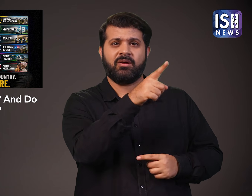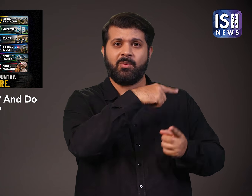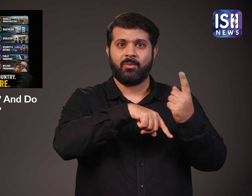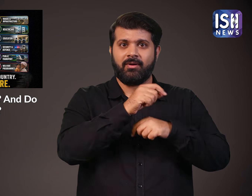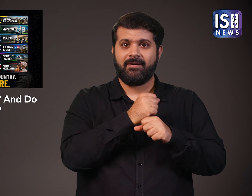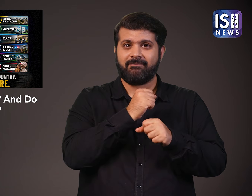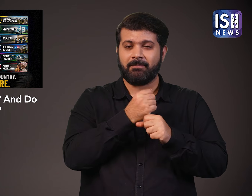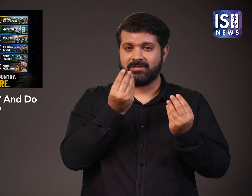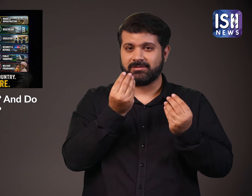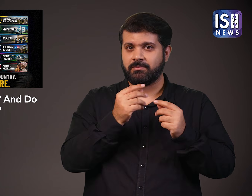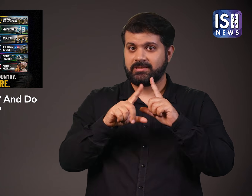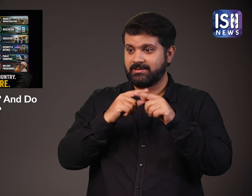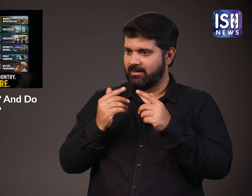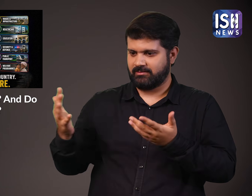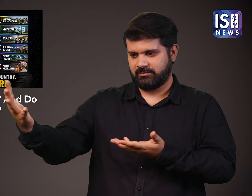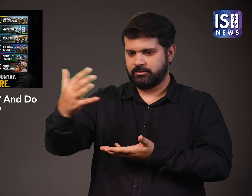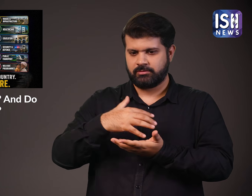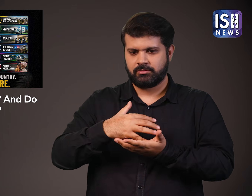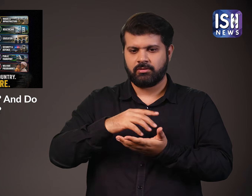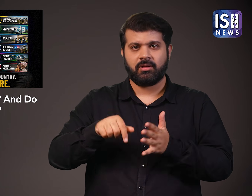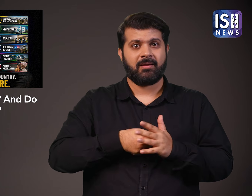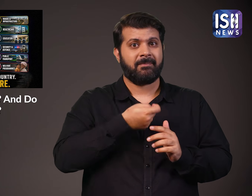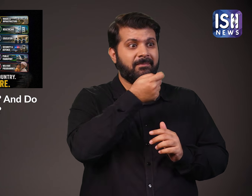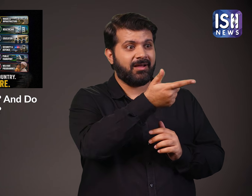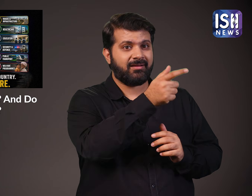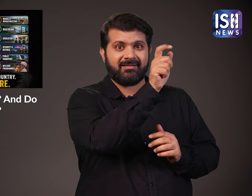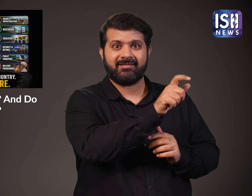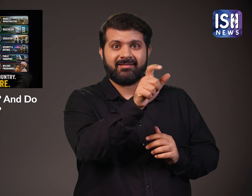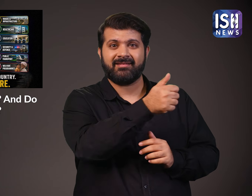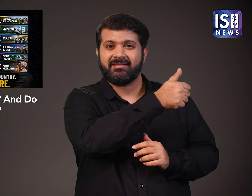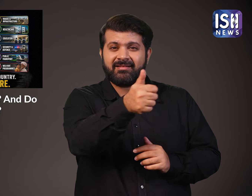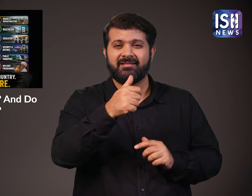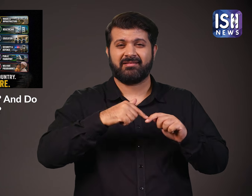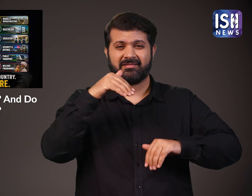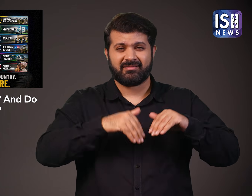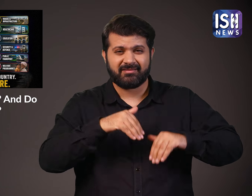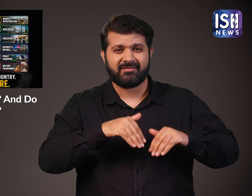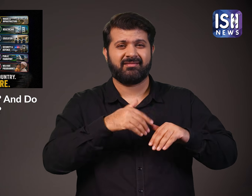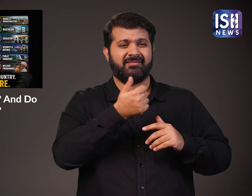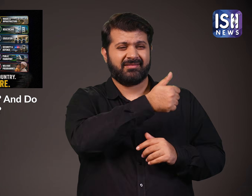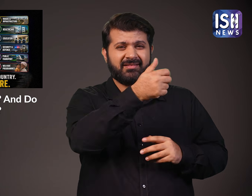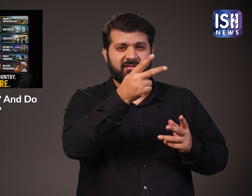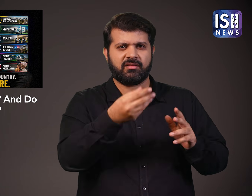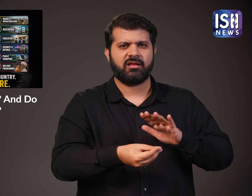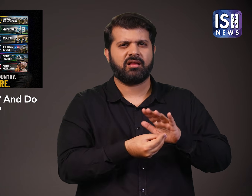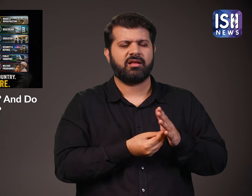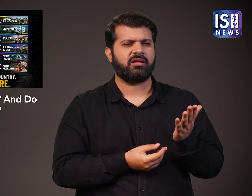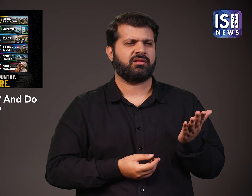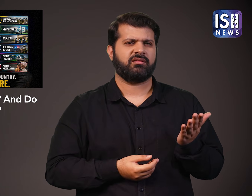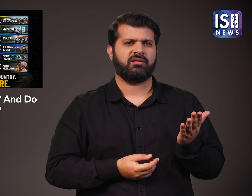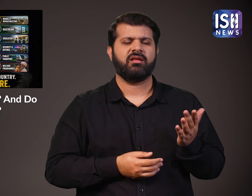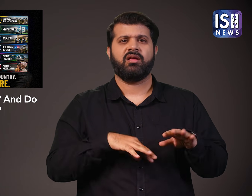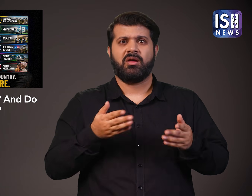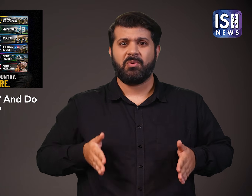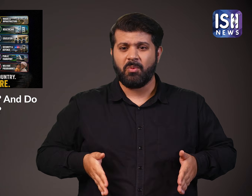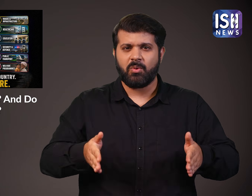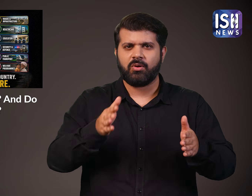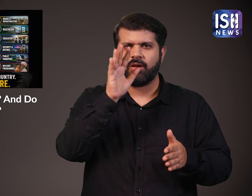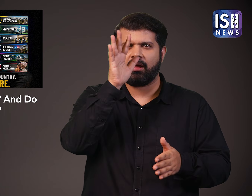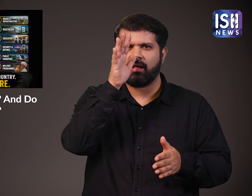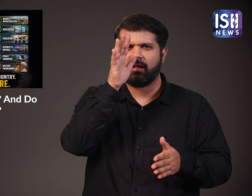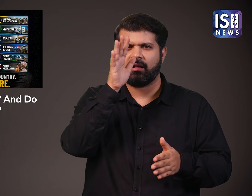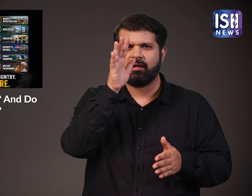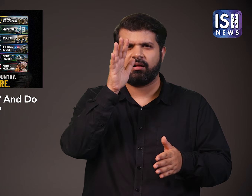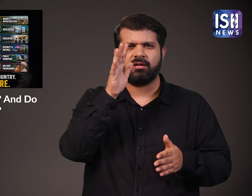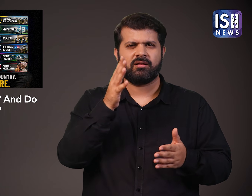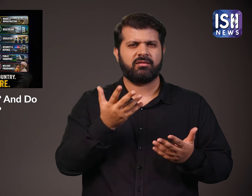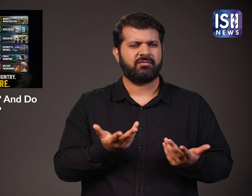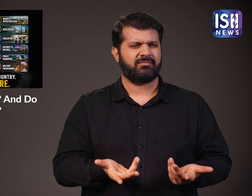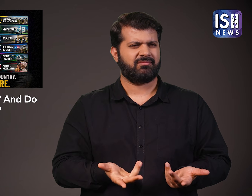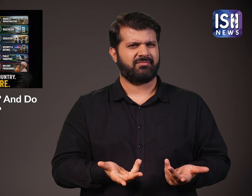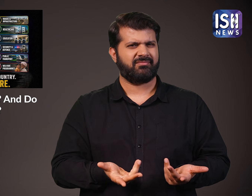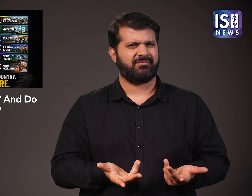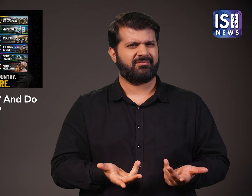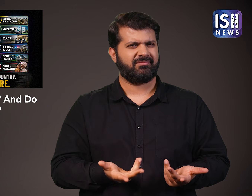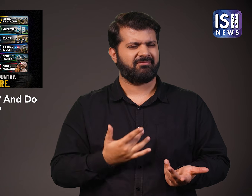They may believe that corruption, misuse of funds, or poor decisions by authorities prevent tax money from being used properly.